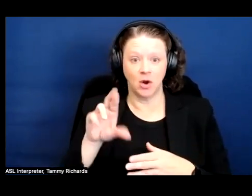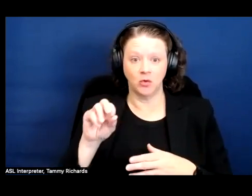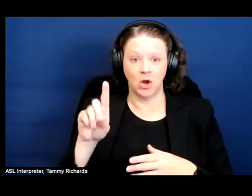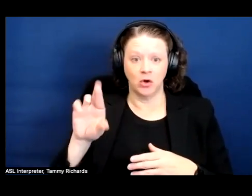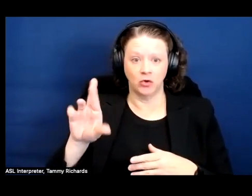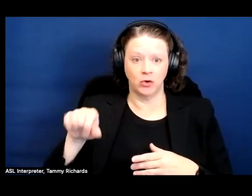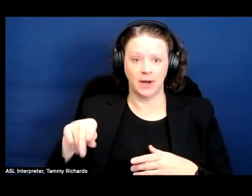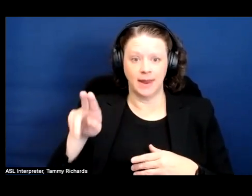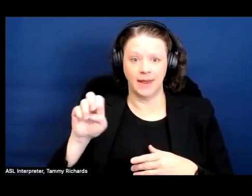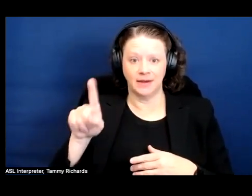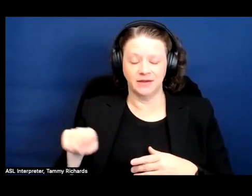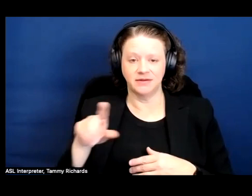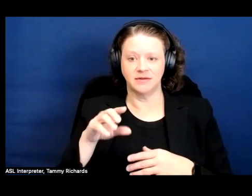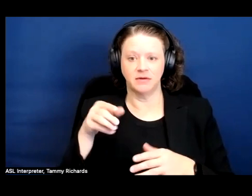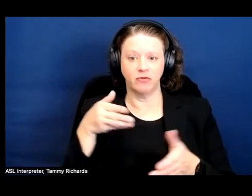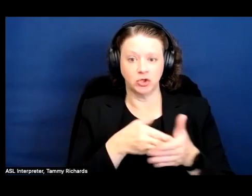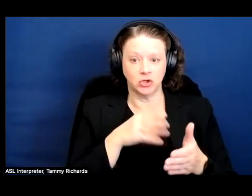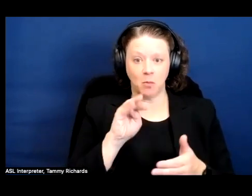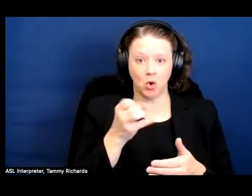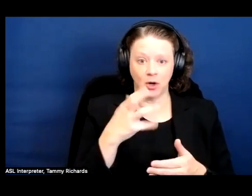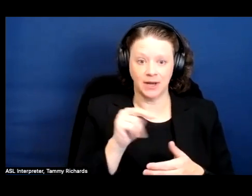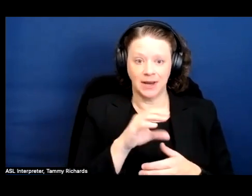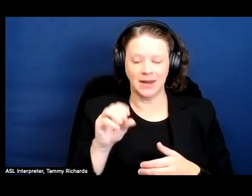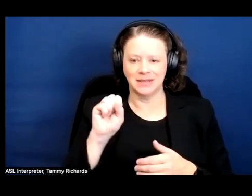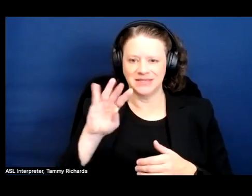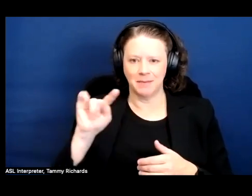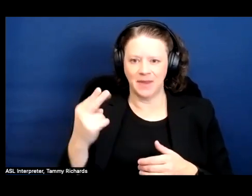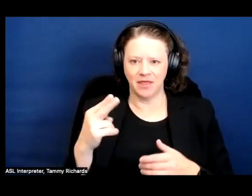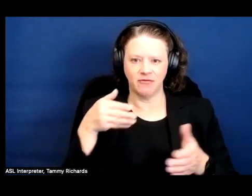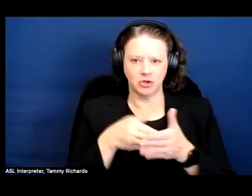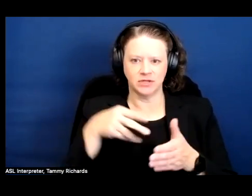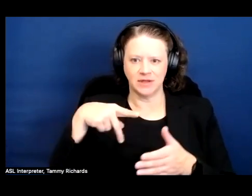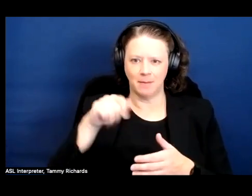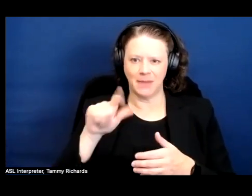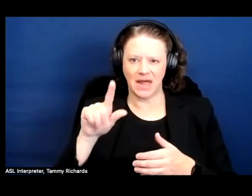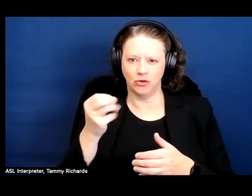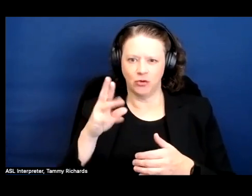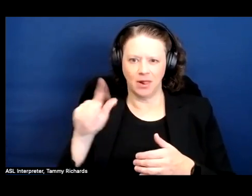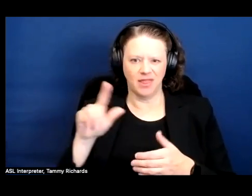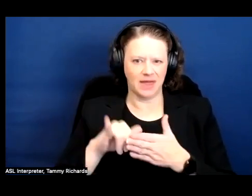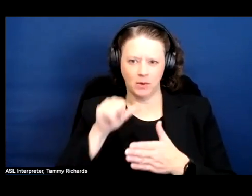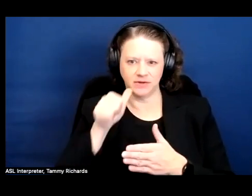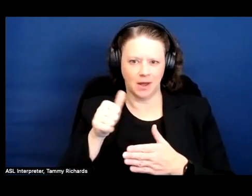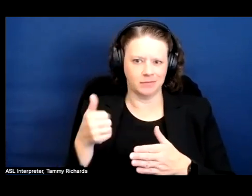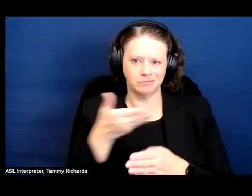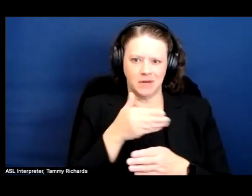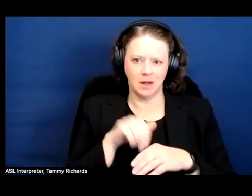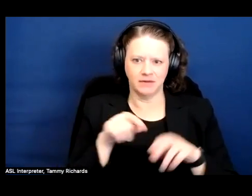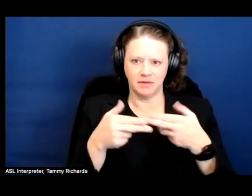Landlord presents Bernie with a lease addendum that says assistance dogs are permitted in all public areas of the building except the laundry room